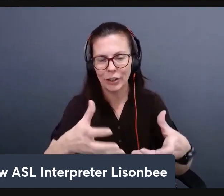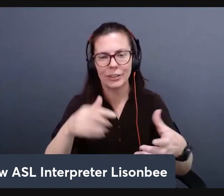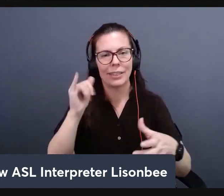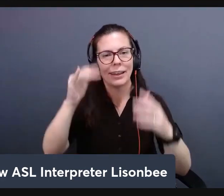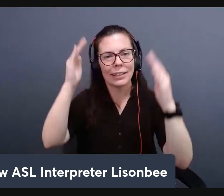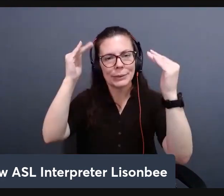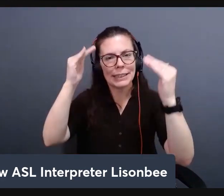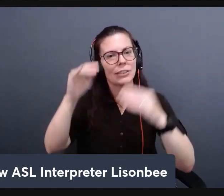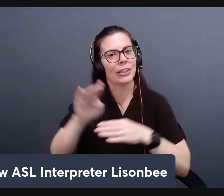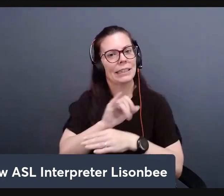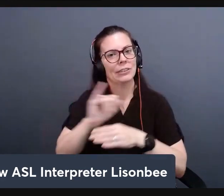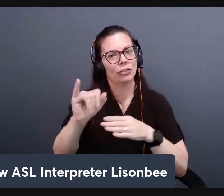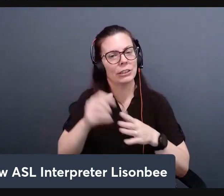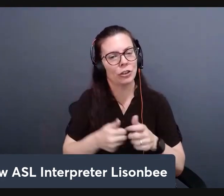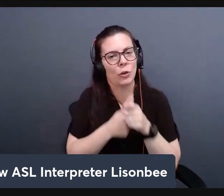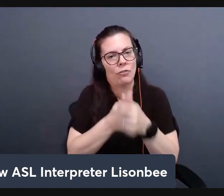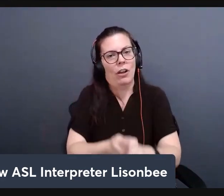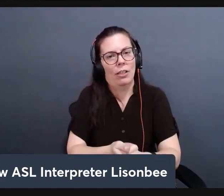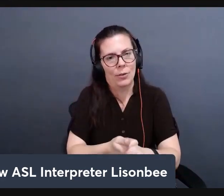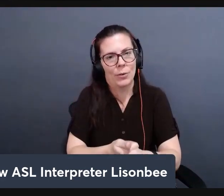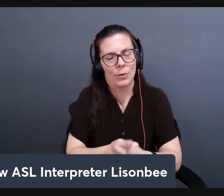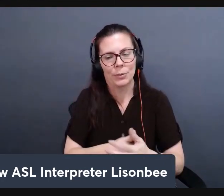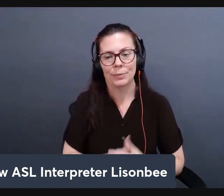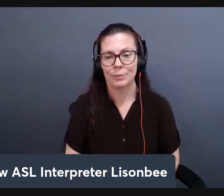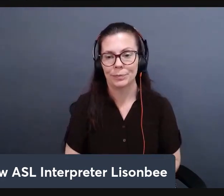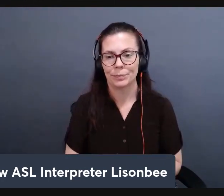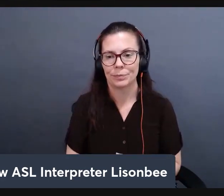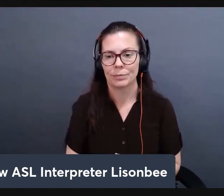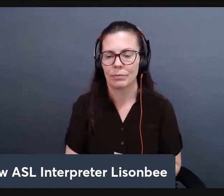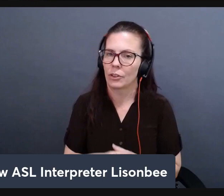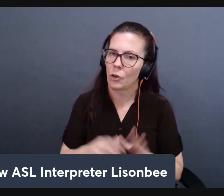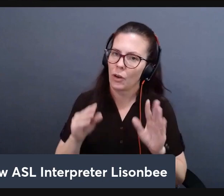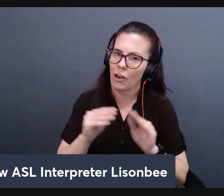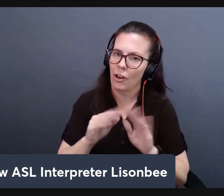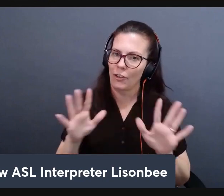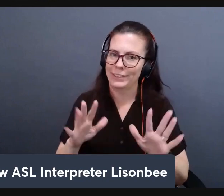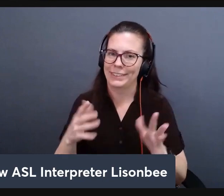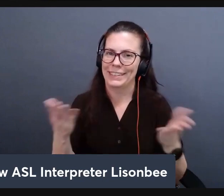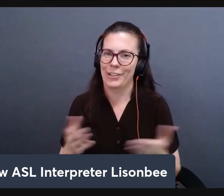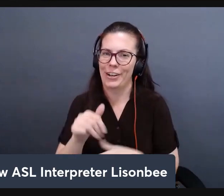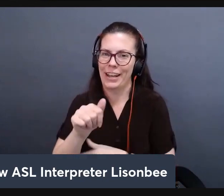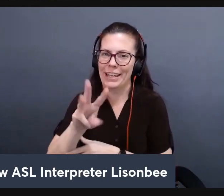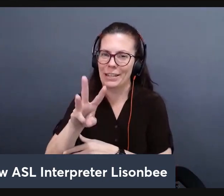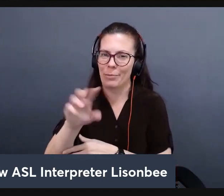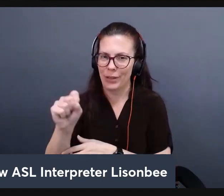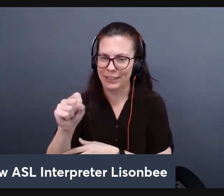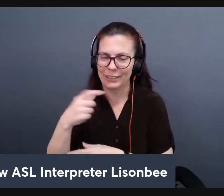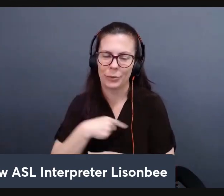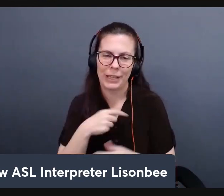of this industry these days. So yeah, obviously at AWS we have a lot